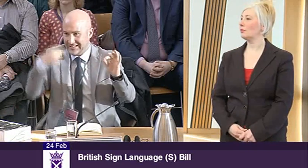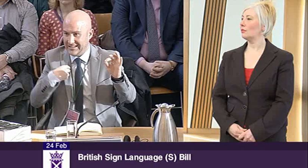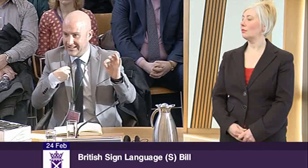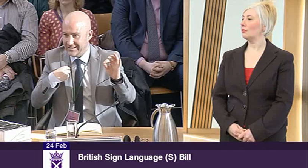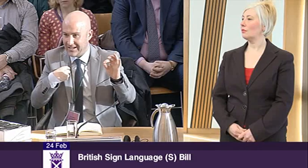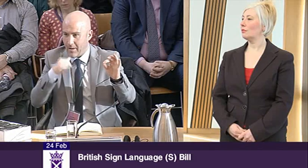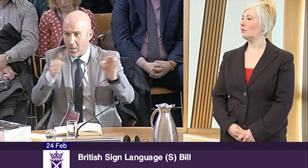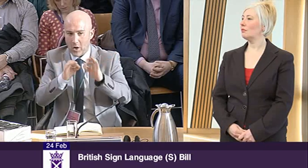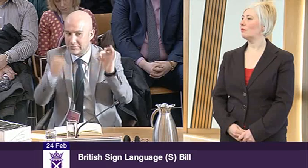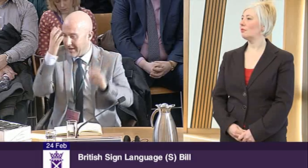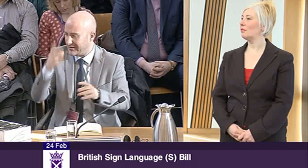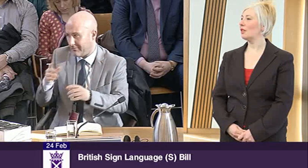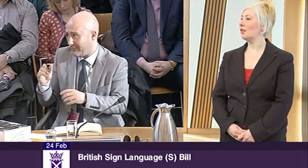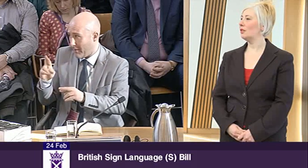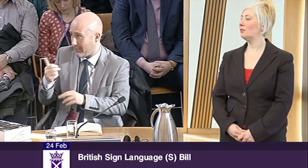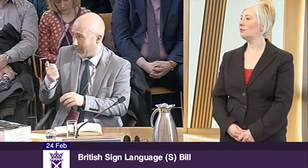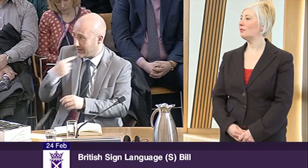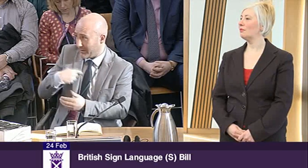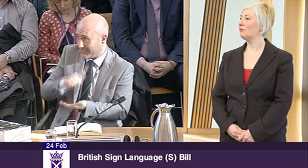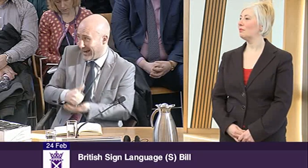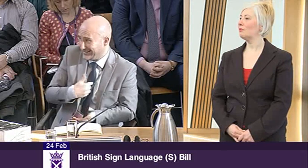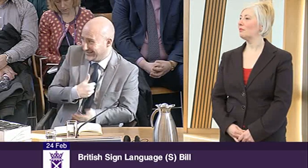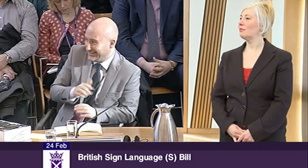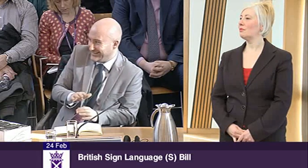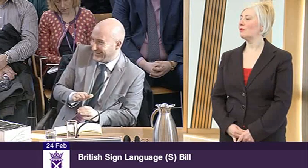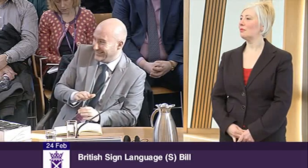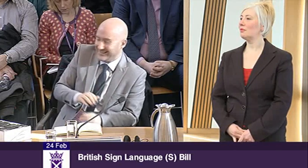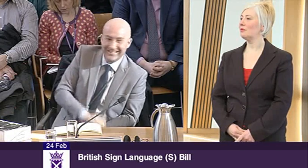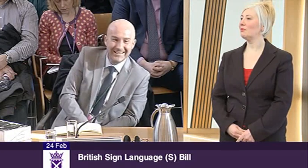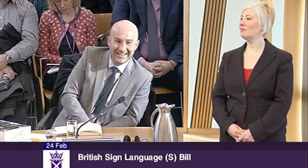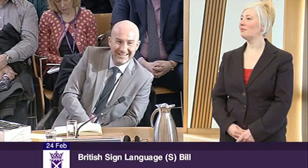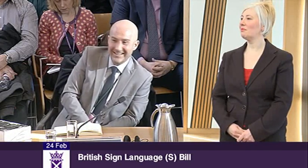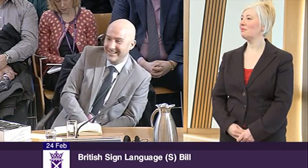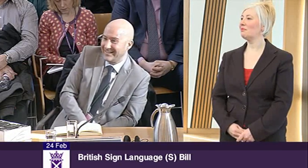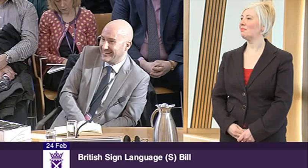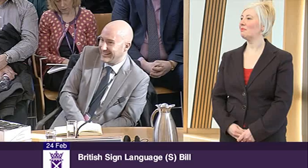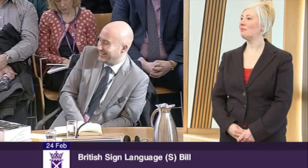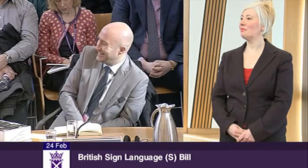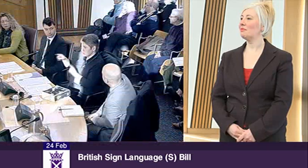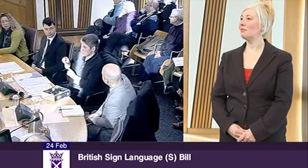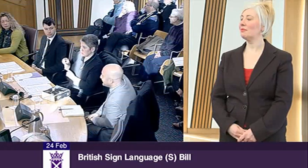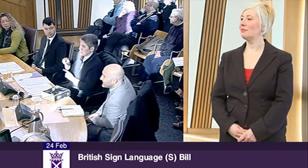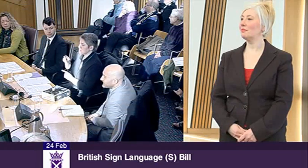I am not a linguistic academic, so perhaps other people can tell me if I am wrong about